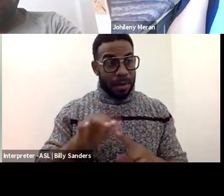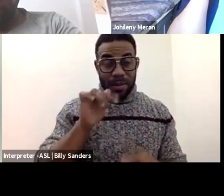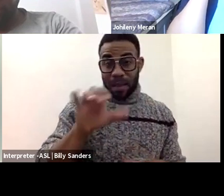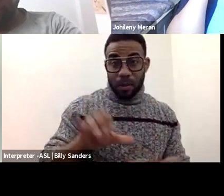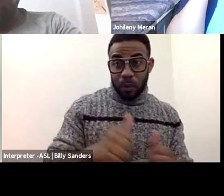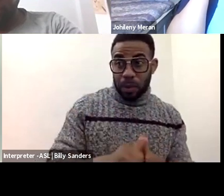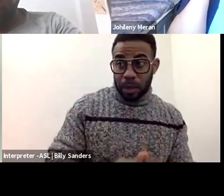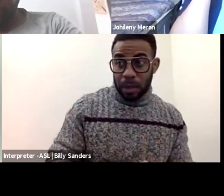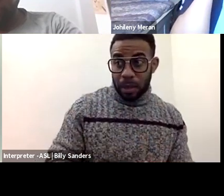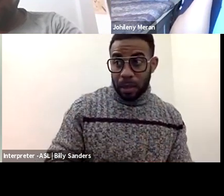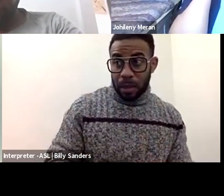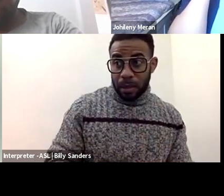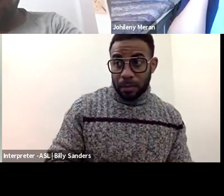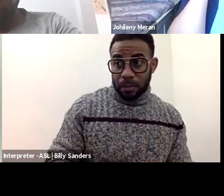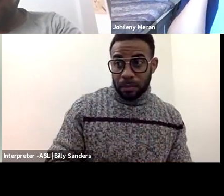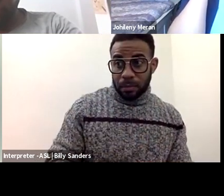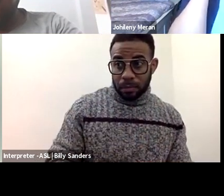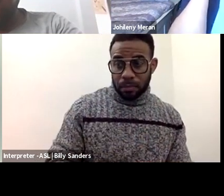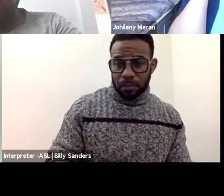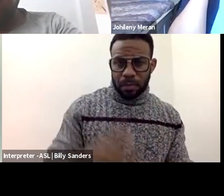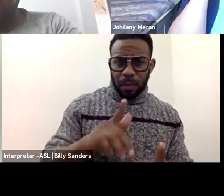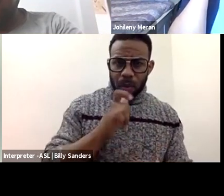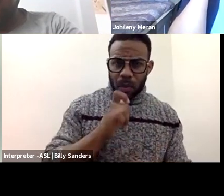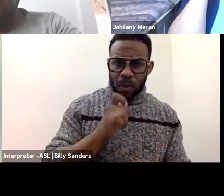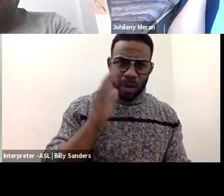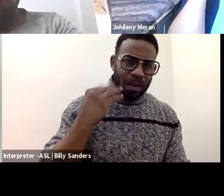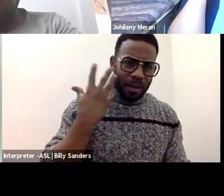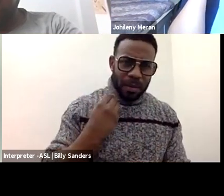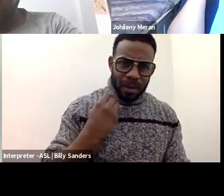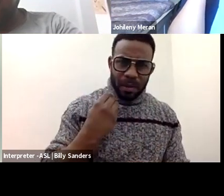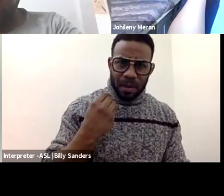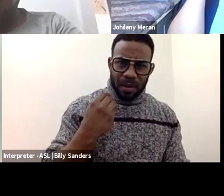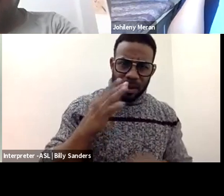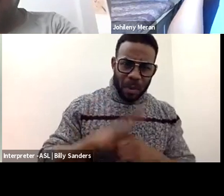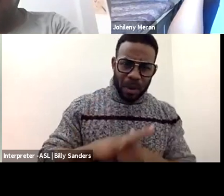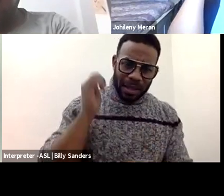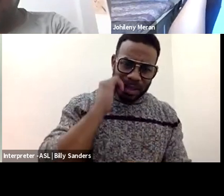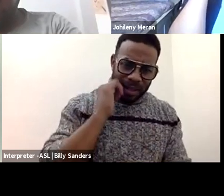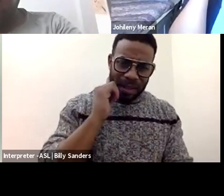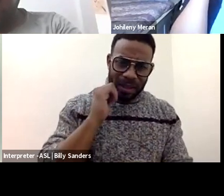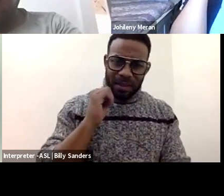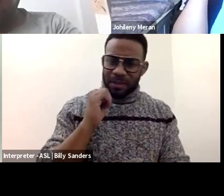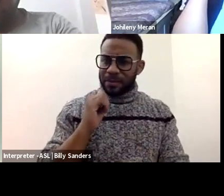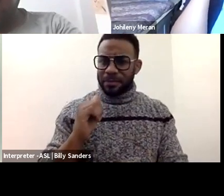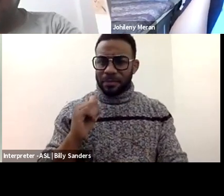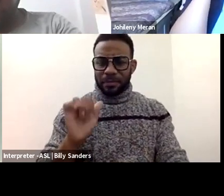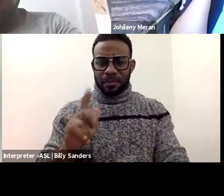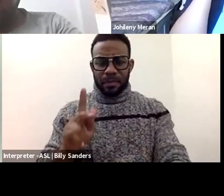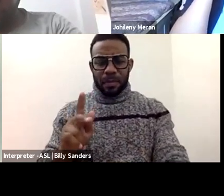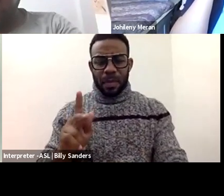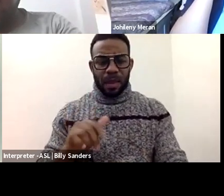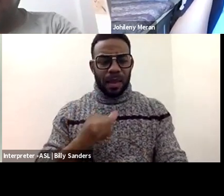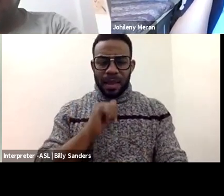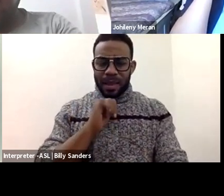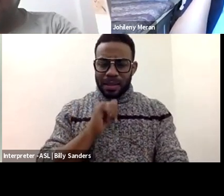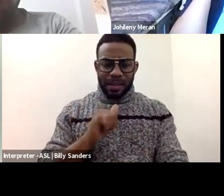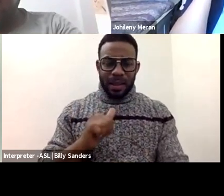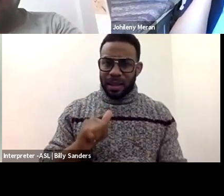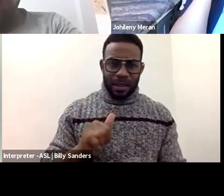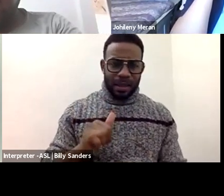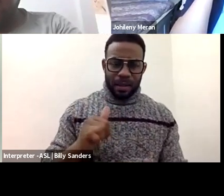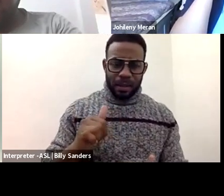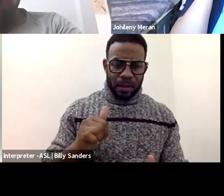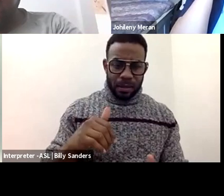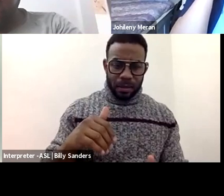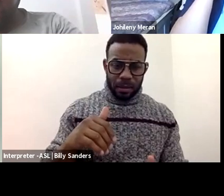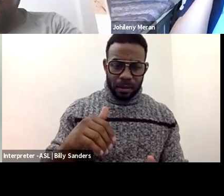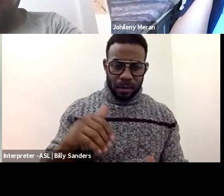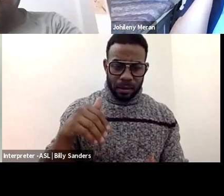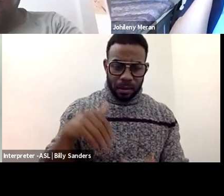with people who experience oppression daily. These people are not just in the past. They